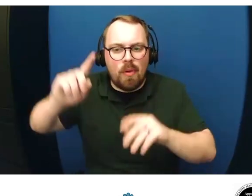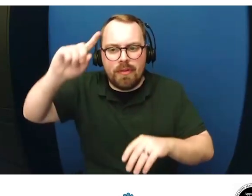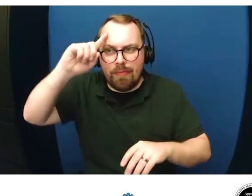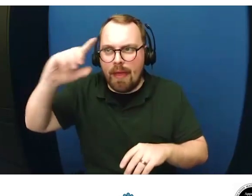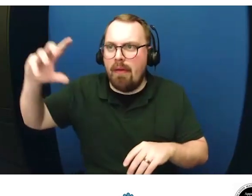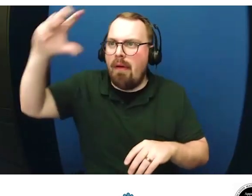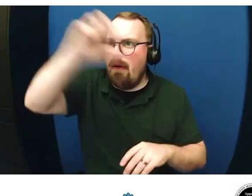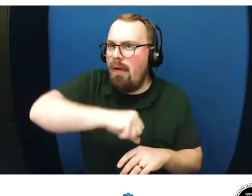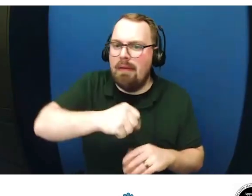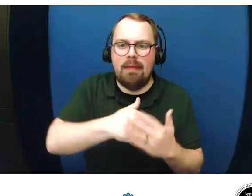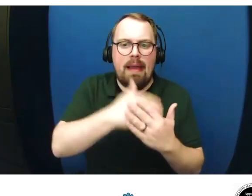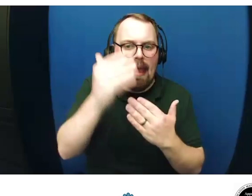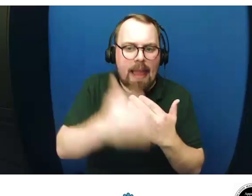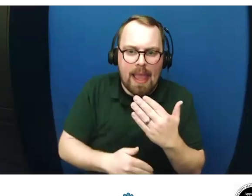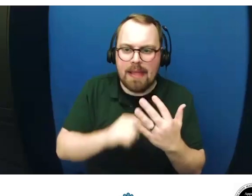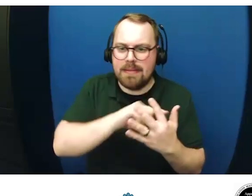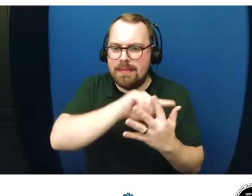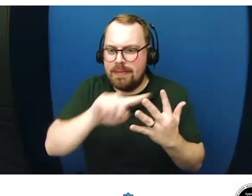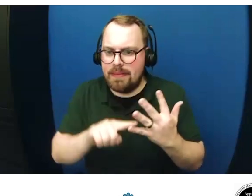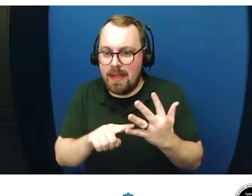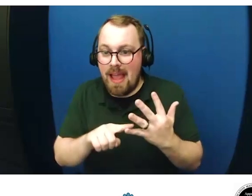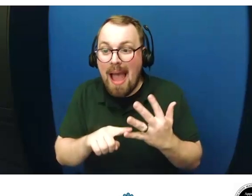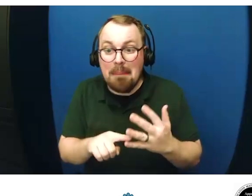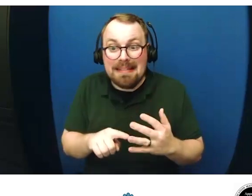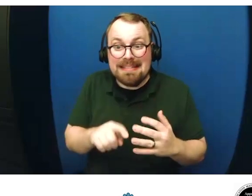about the hands or the fingertips. I am talking about hands and fingertips,